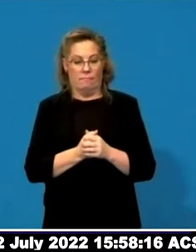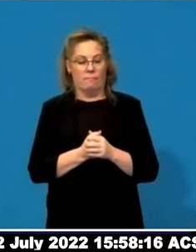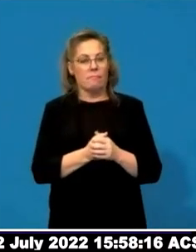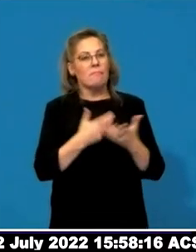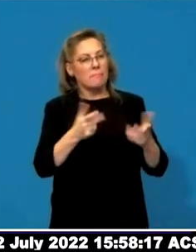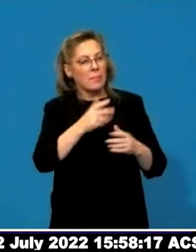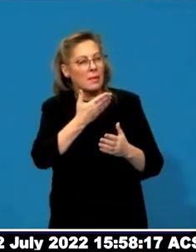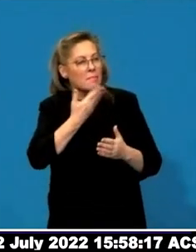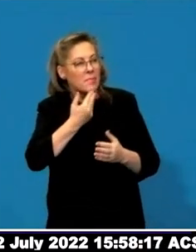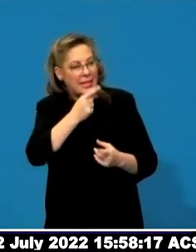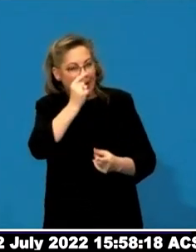and your people?